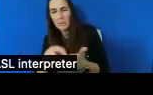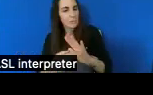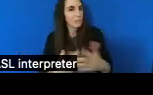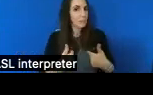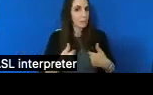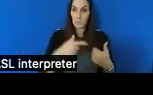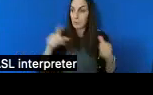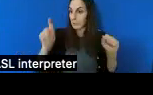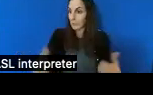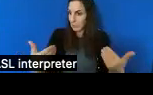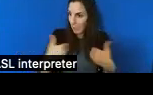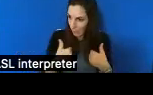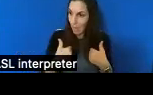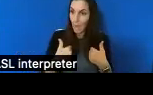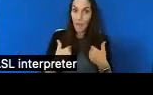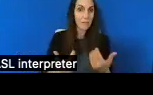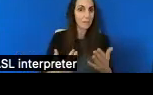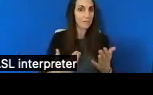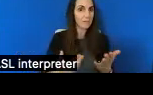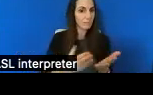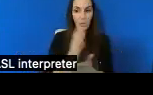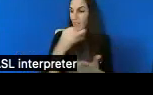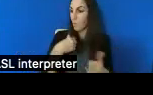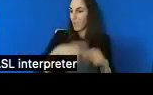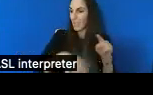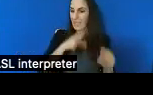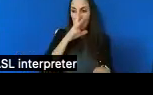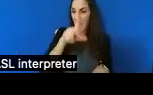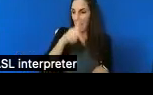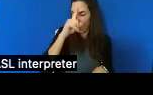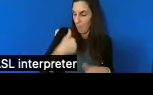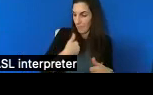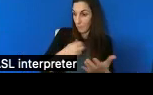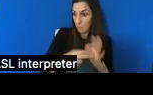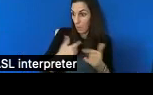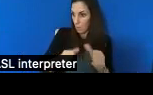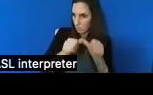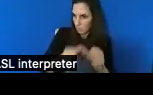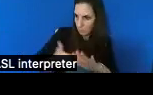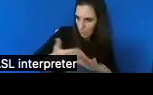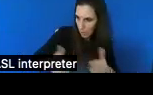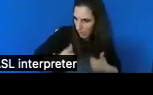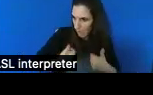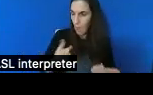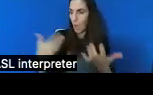feeding tube and are on a ventilator do you want to be kept alive do you want someone to you know